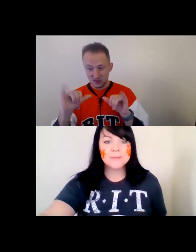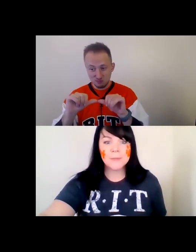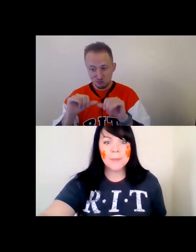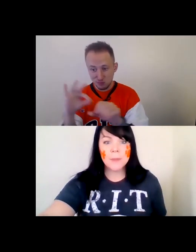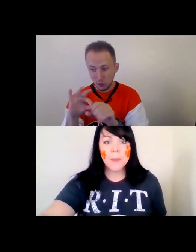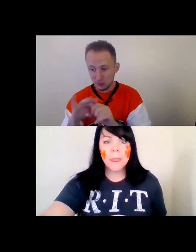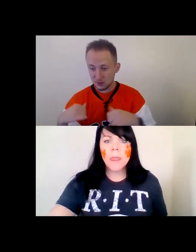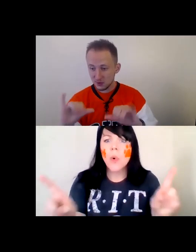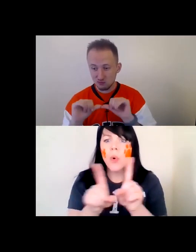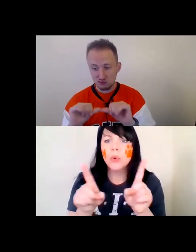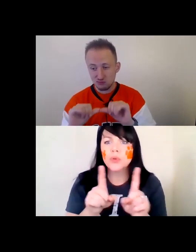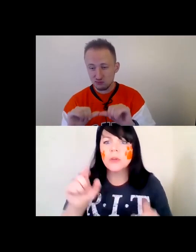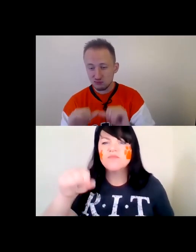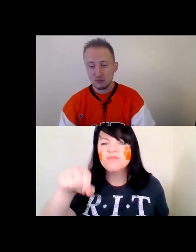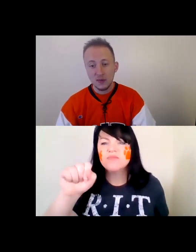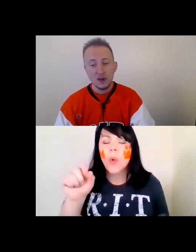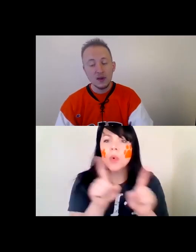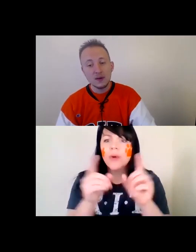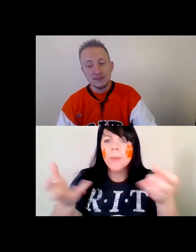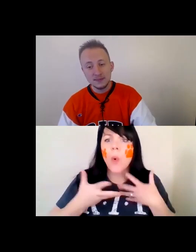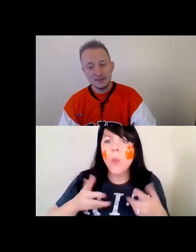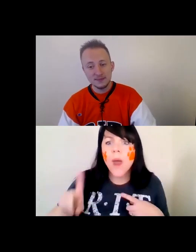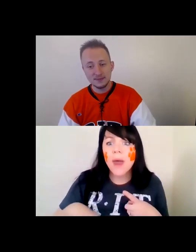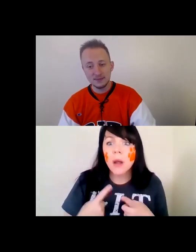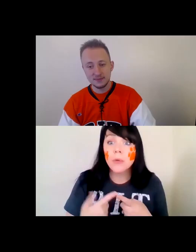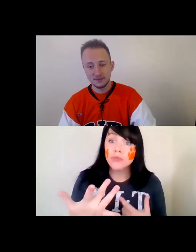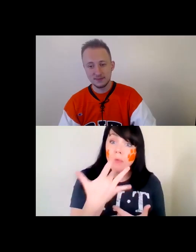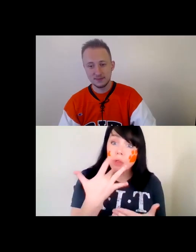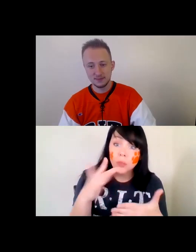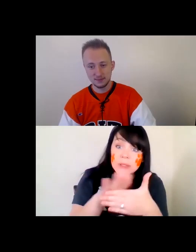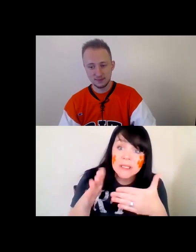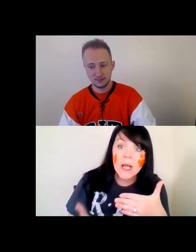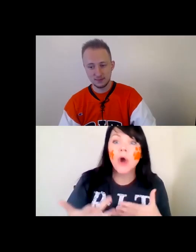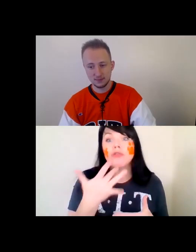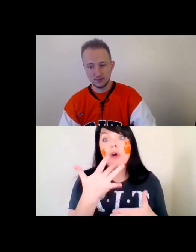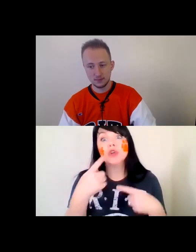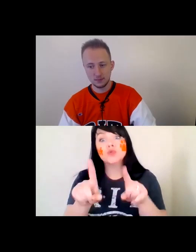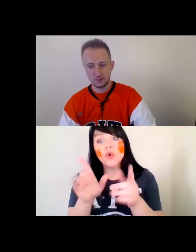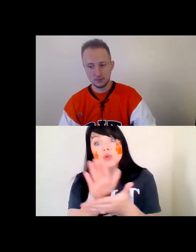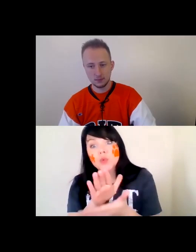Matt: We are still getting people sending their polls in. Michelle: And let us know when, too, would you like a weekend, a school day?